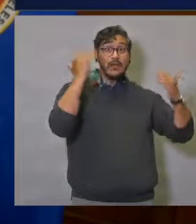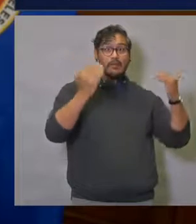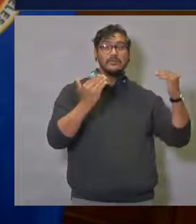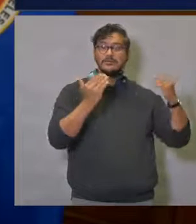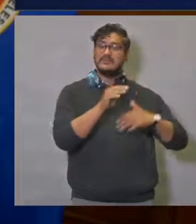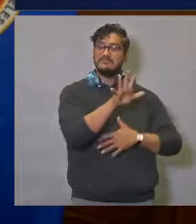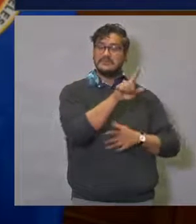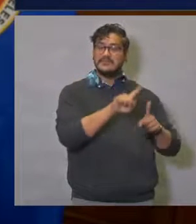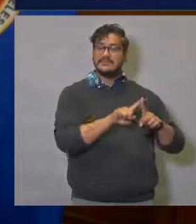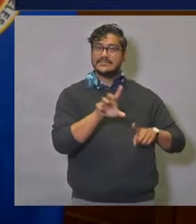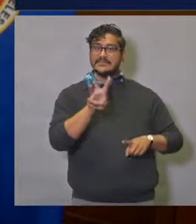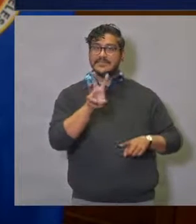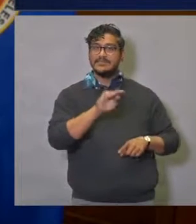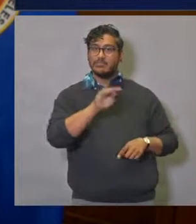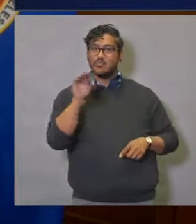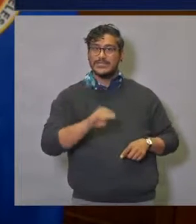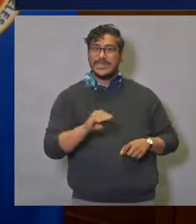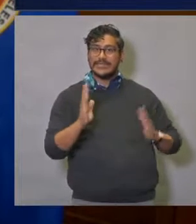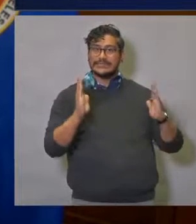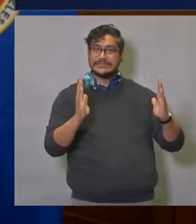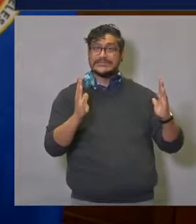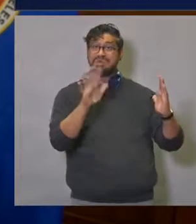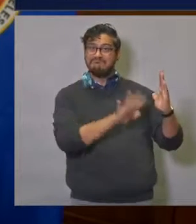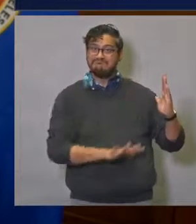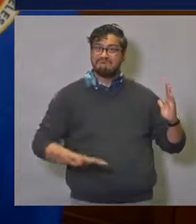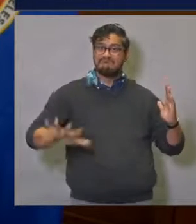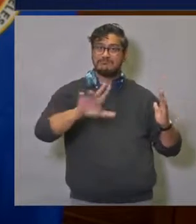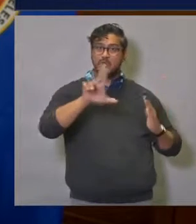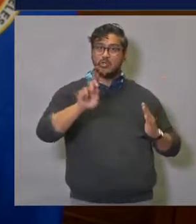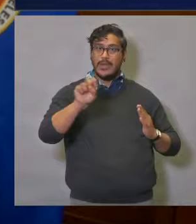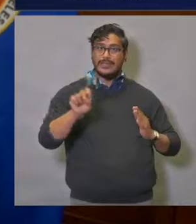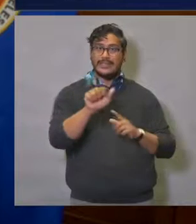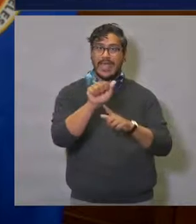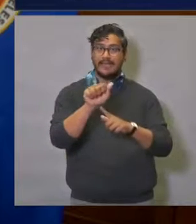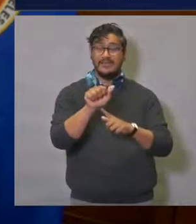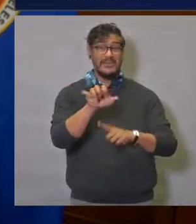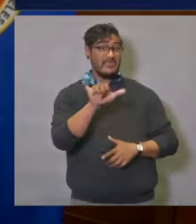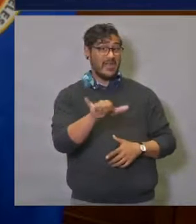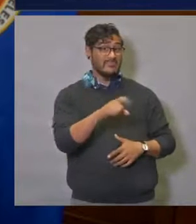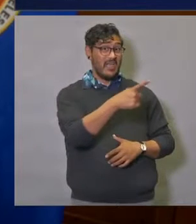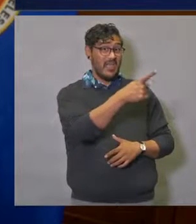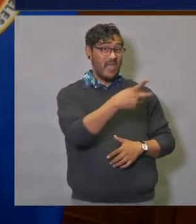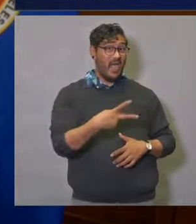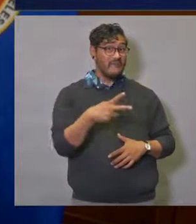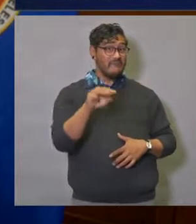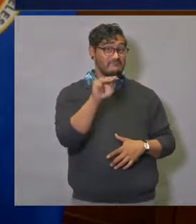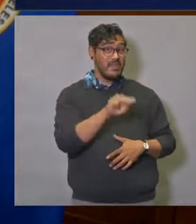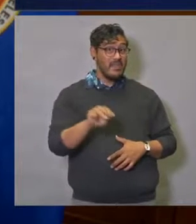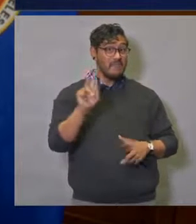RATES OF HOMEBOUND ADULTS ARE ESTIMATED TO BE BETWEEN 5%-6%